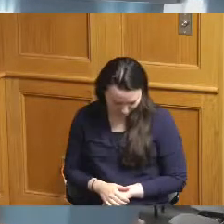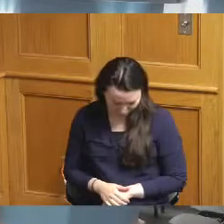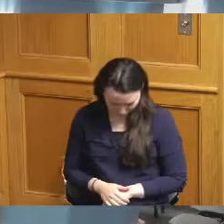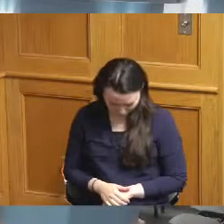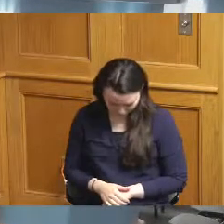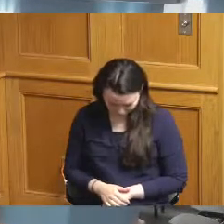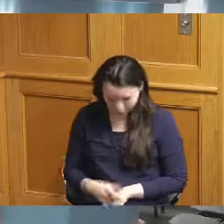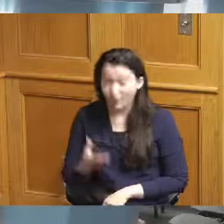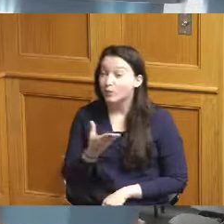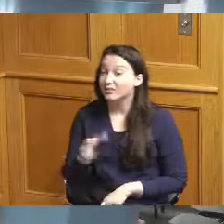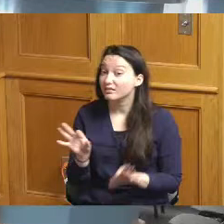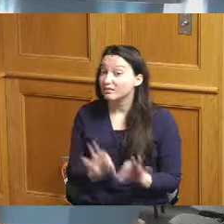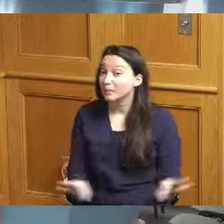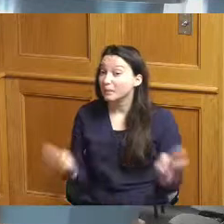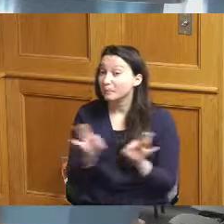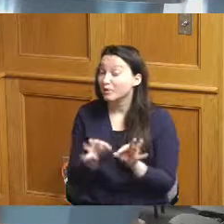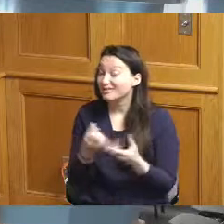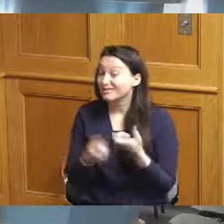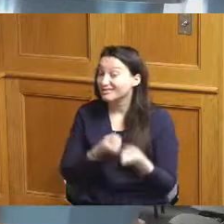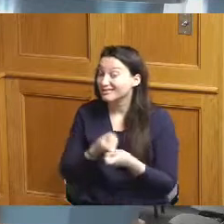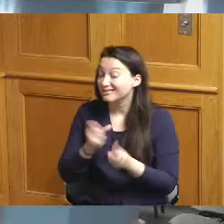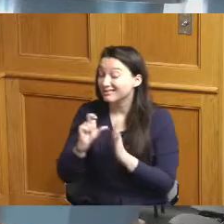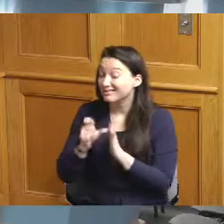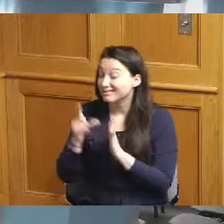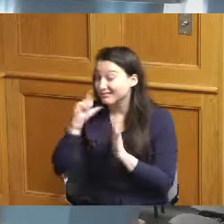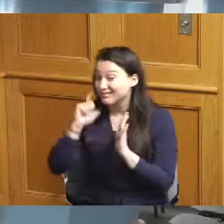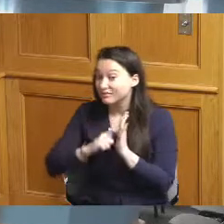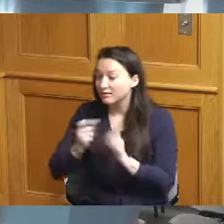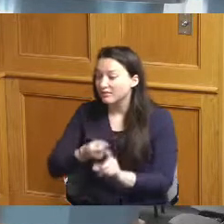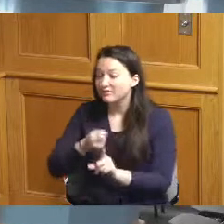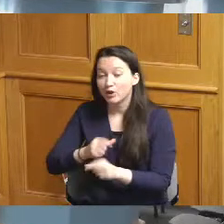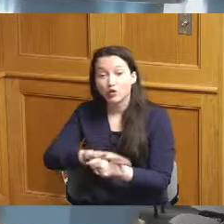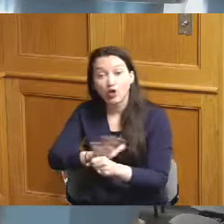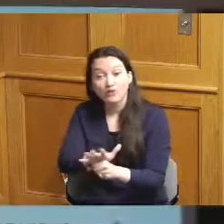one thing that's really important this year that we wanted to point out is the effect of Covid and